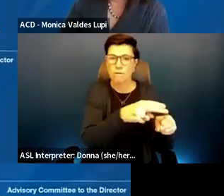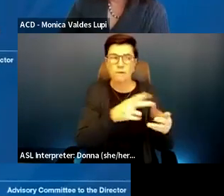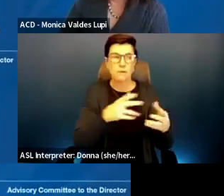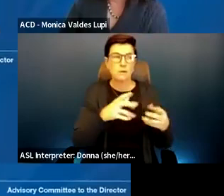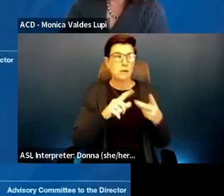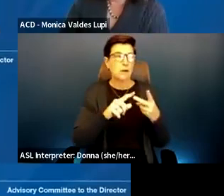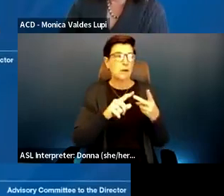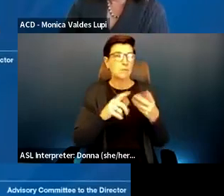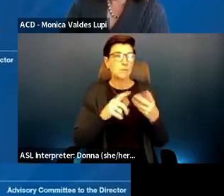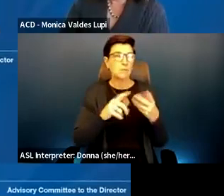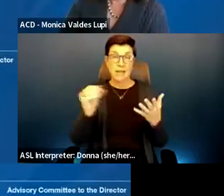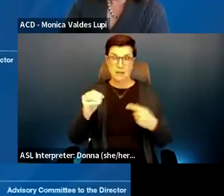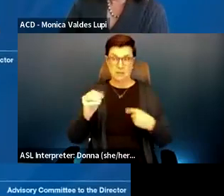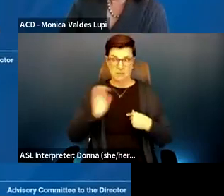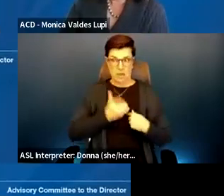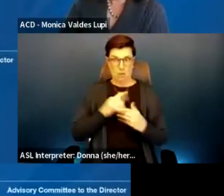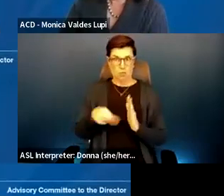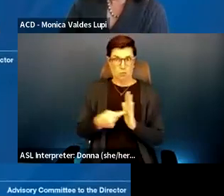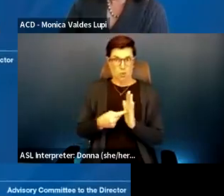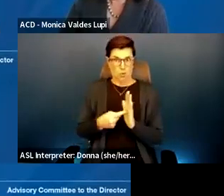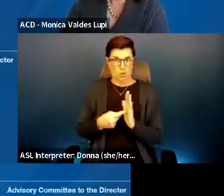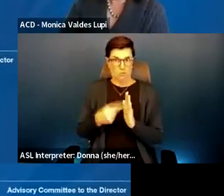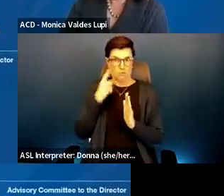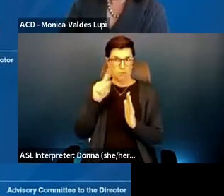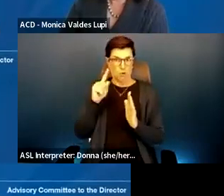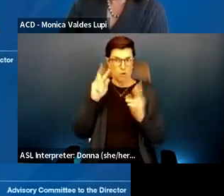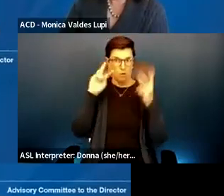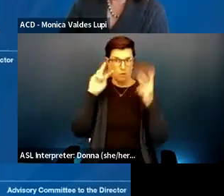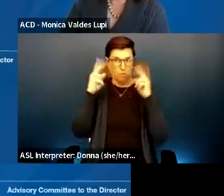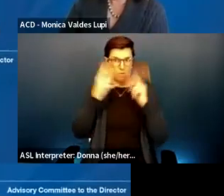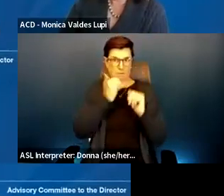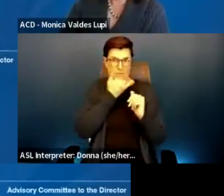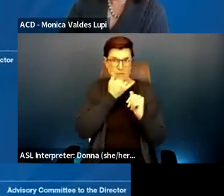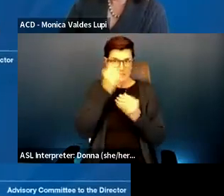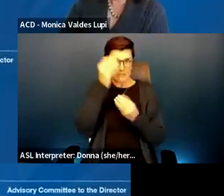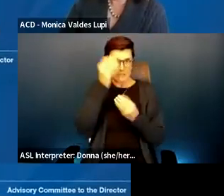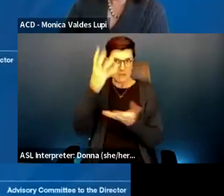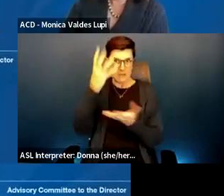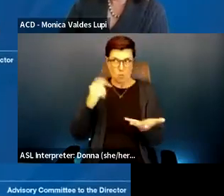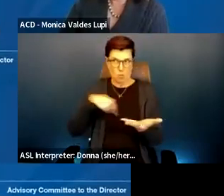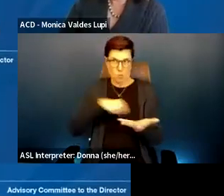So for example, there have been, and we've had discussions,